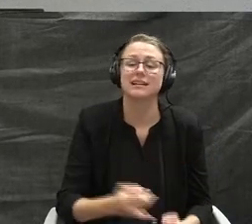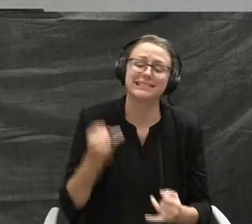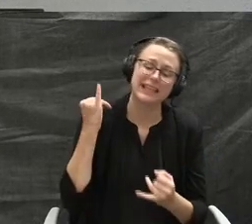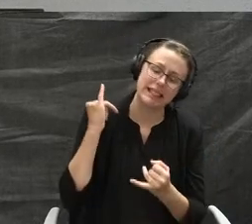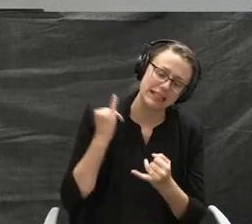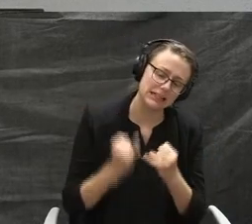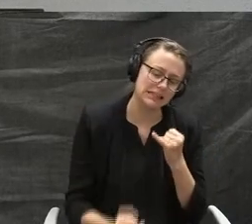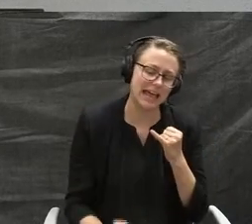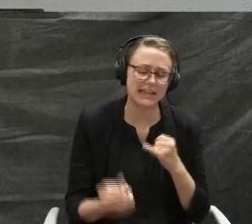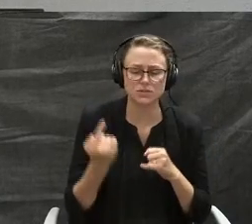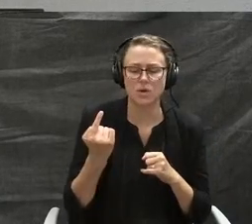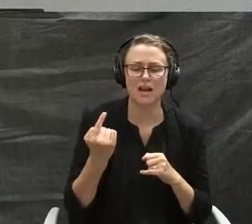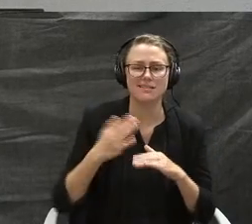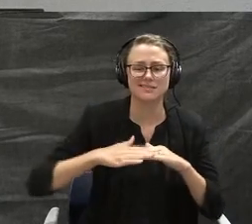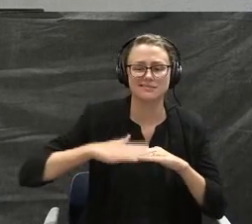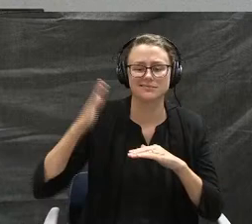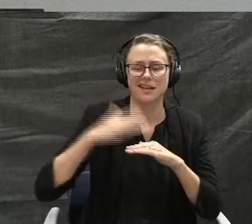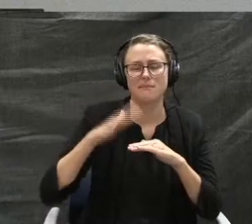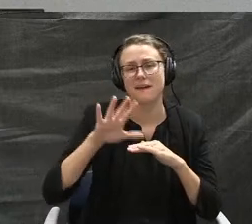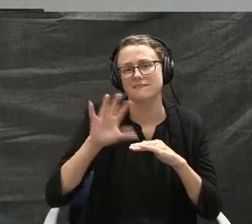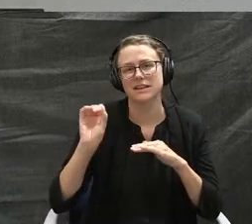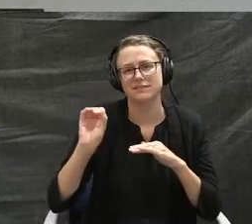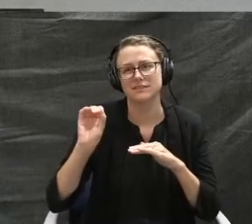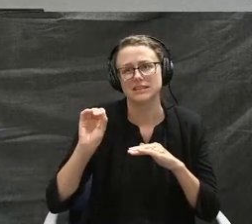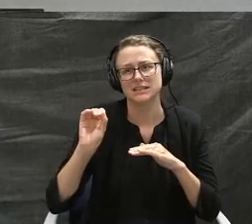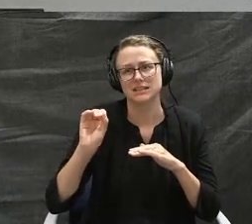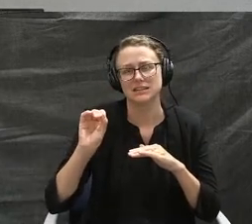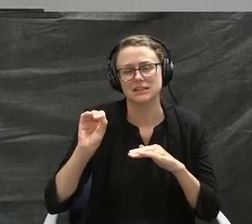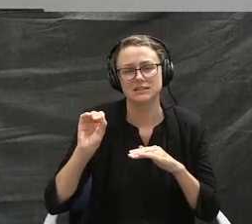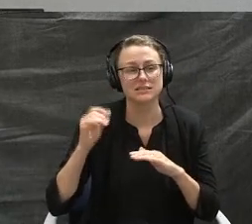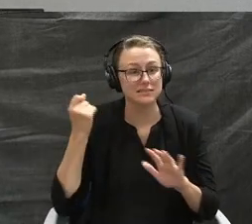for that is elementary because High School is already been